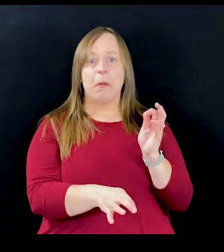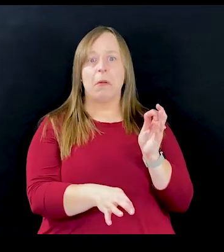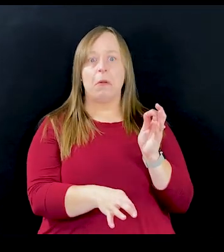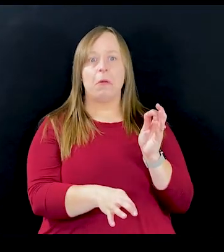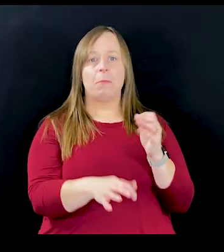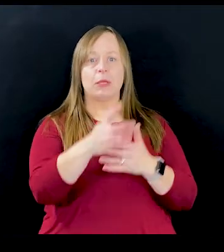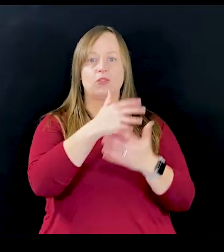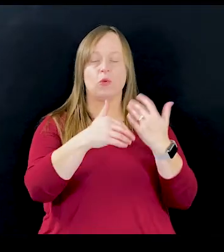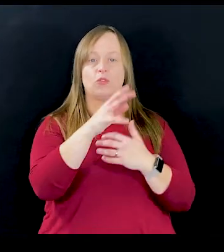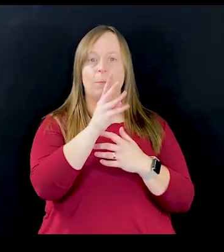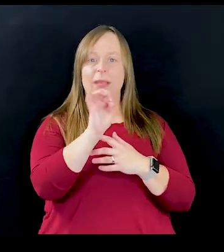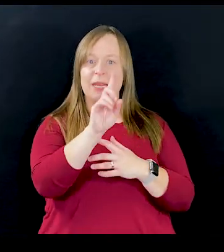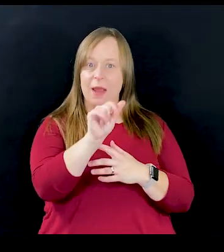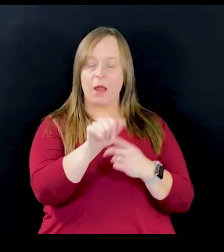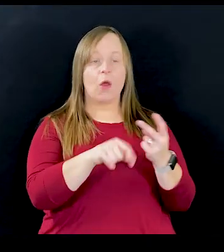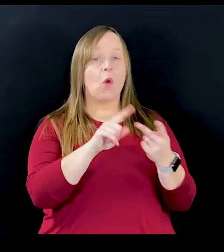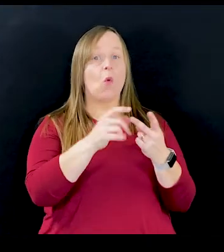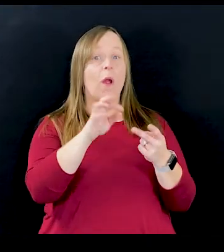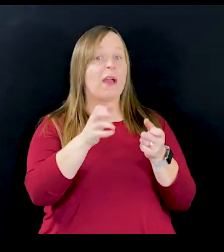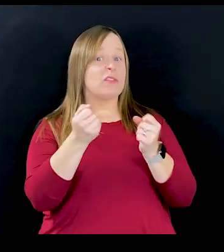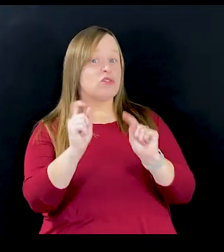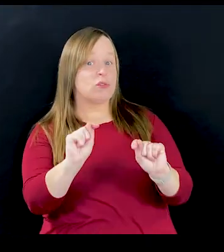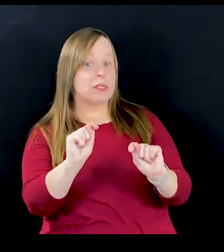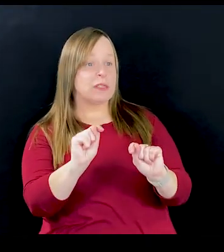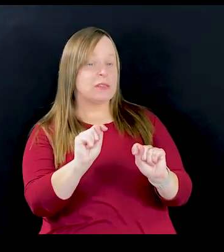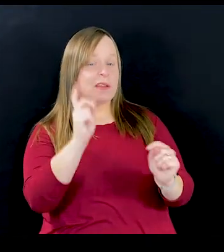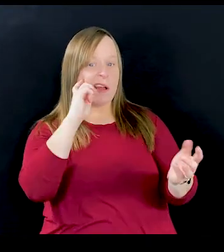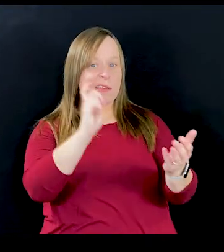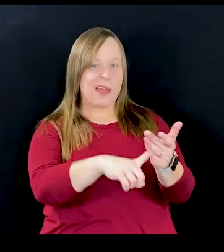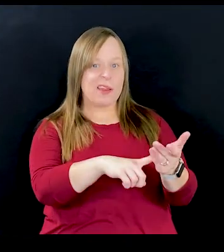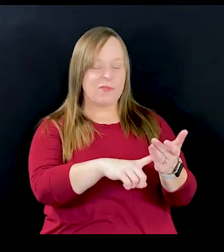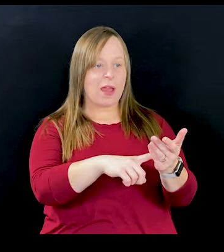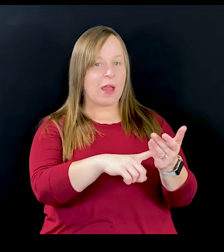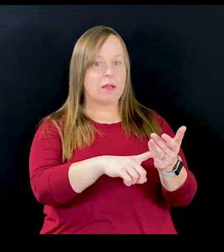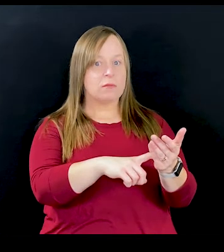We can do it by social media or we can do it on the street is to simply identify ourselves